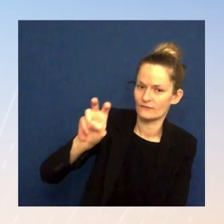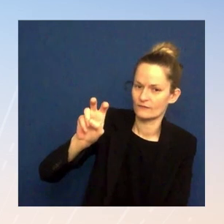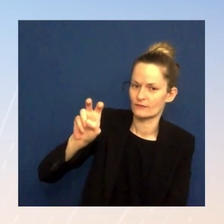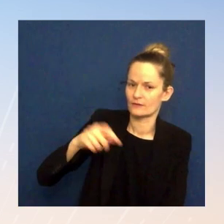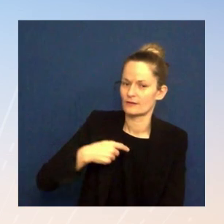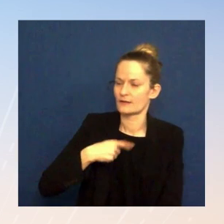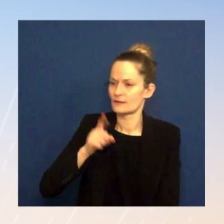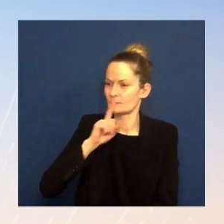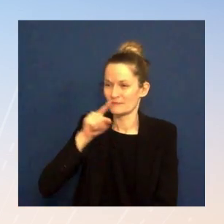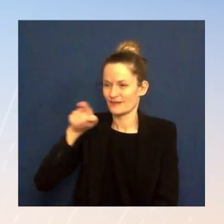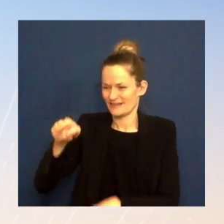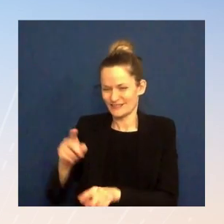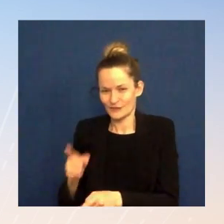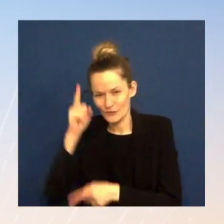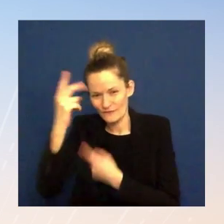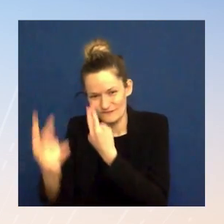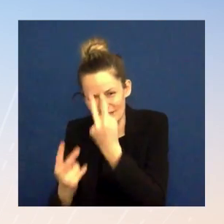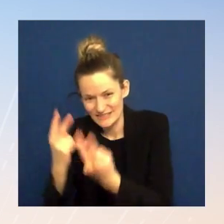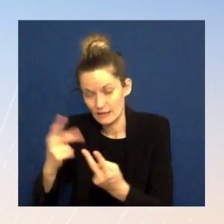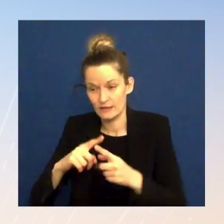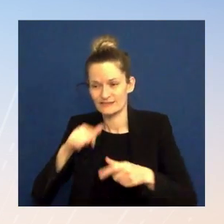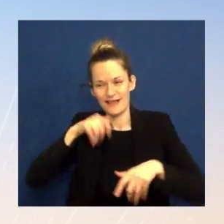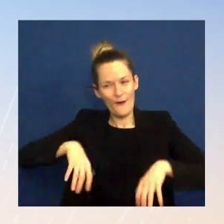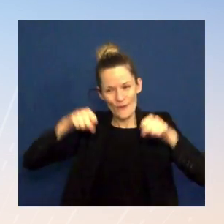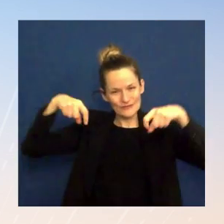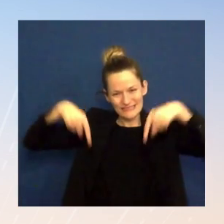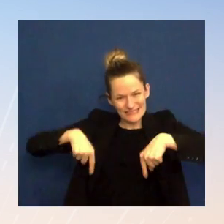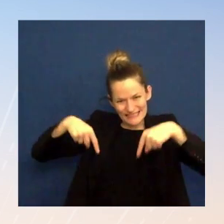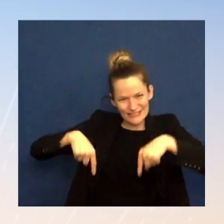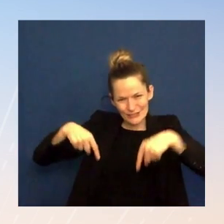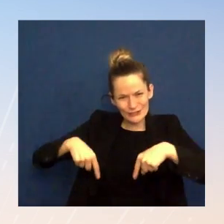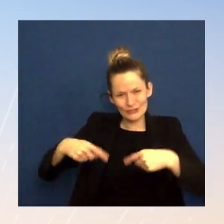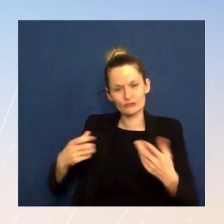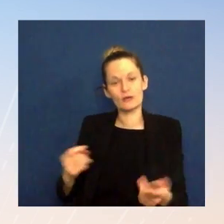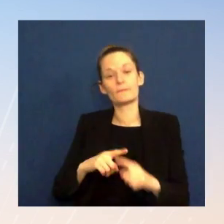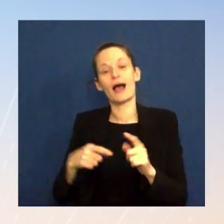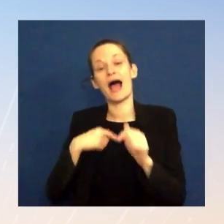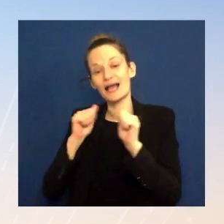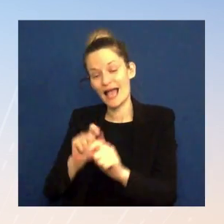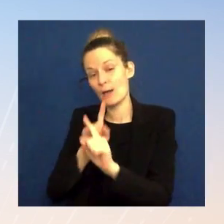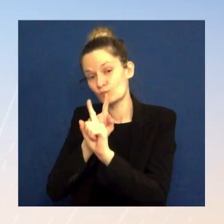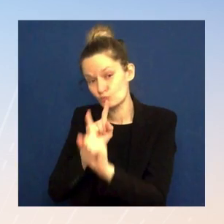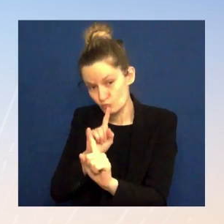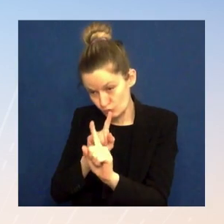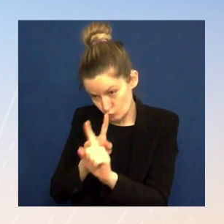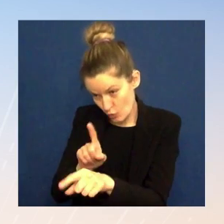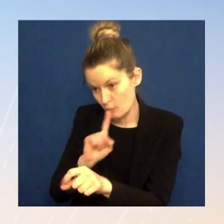but I can guarantee you we will continue to advocate. The Press: Jen, one more on Saudi Arabia, as well. Ms. Psaki: Yeah.